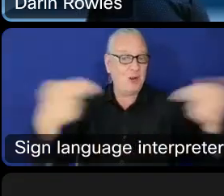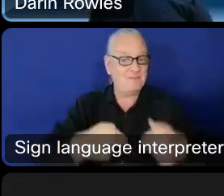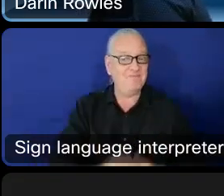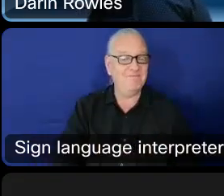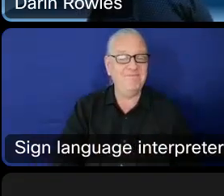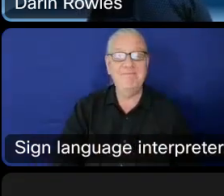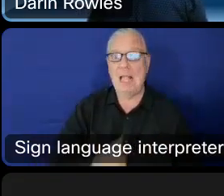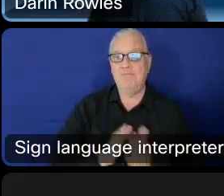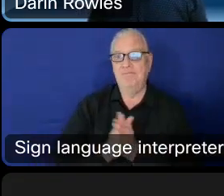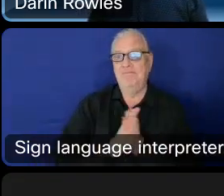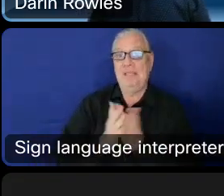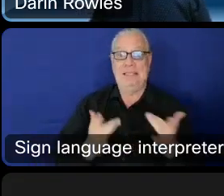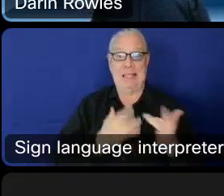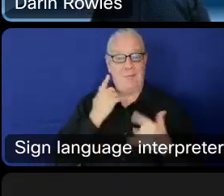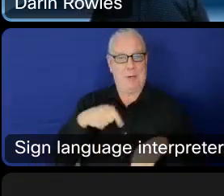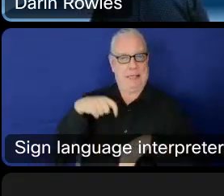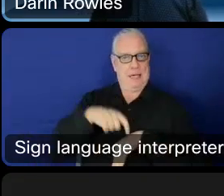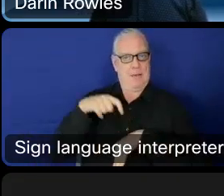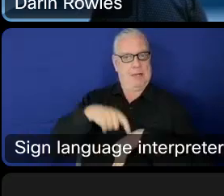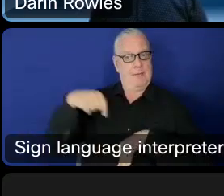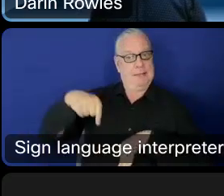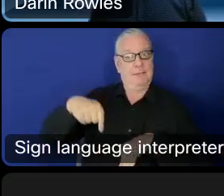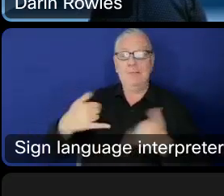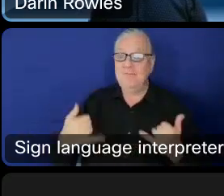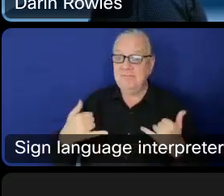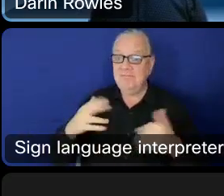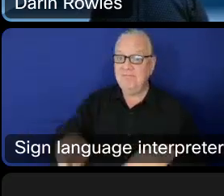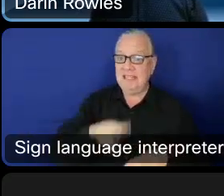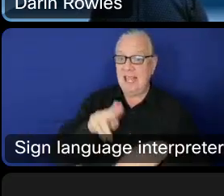the timing of our session today as it is National HIV, AIDS, and